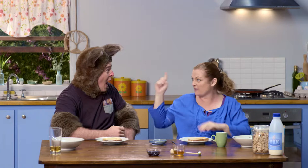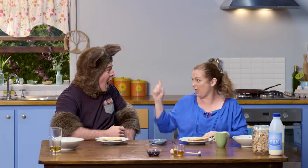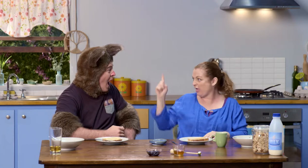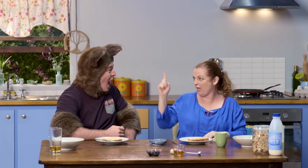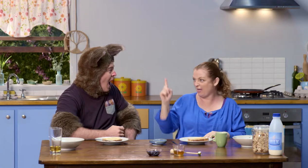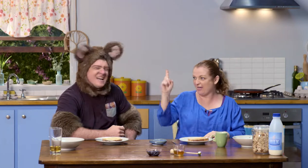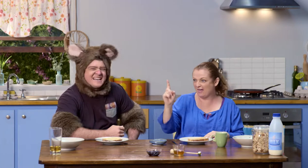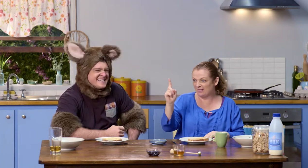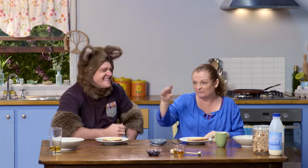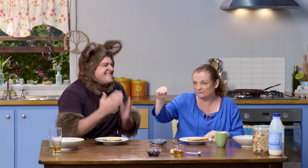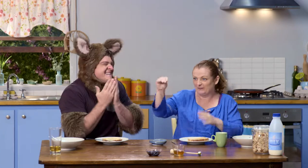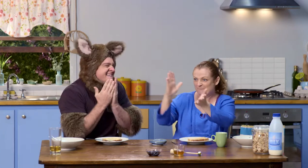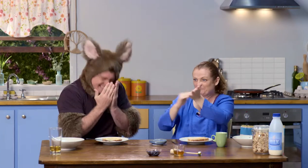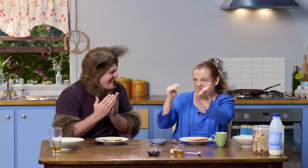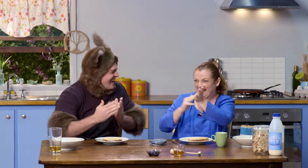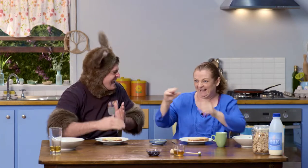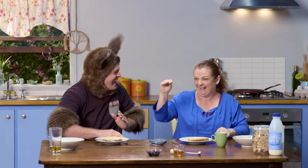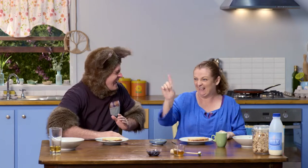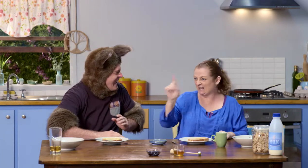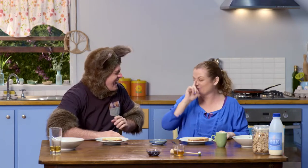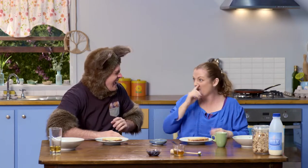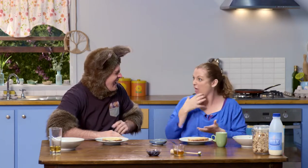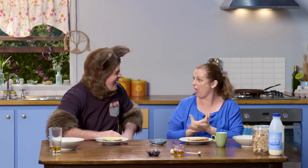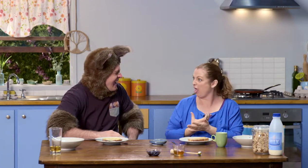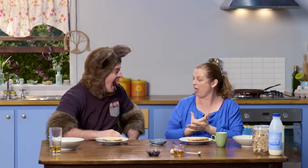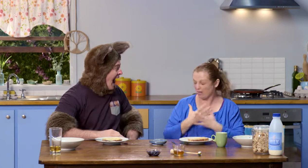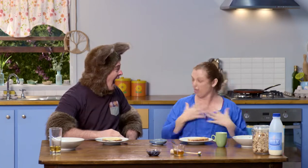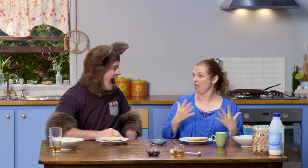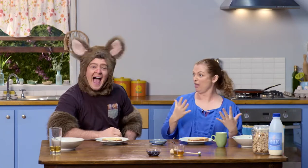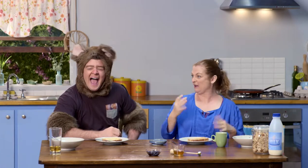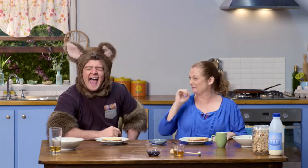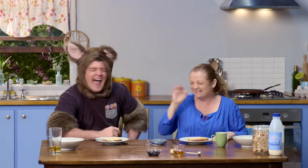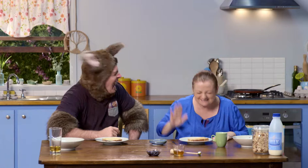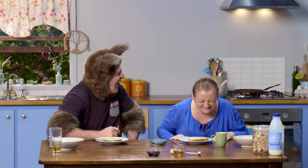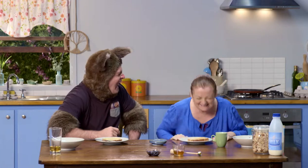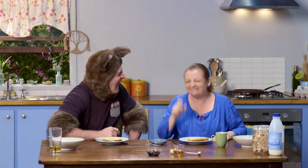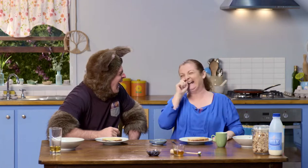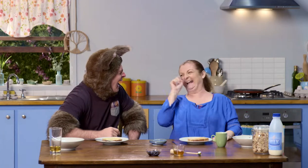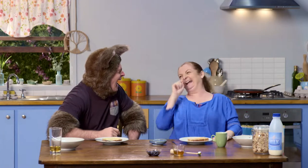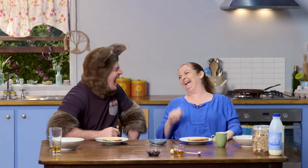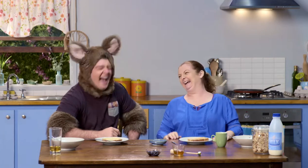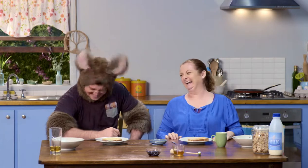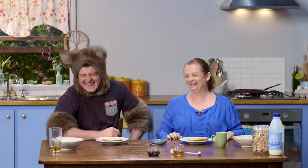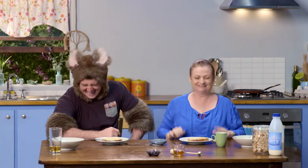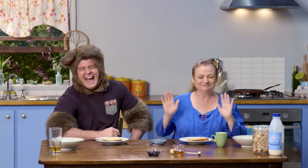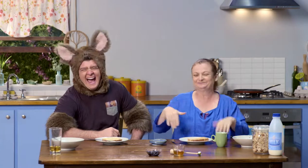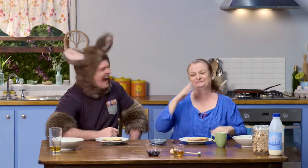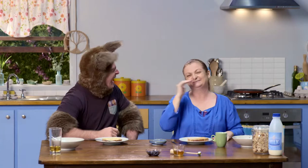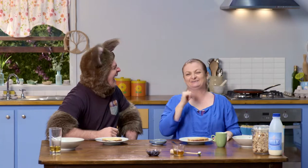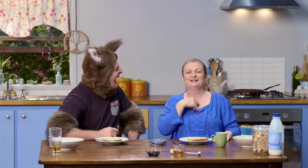at a possum walking in and picking up some butter. They would get such a shock. You are so funny.